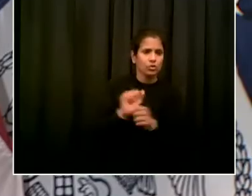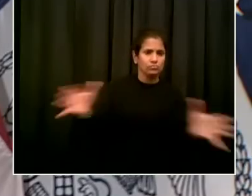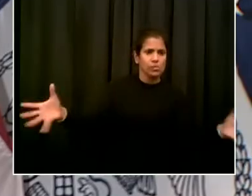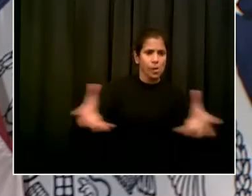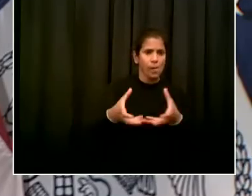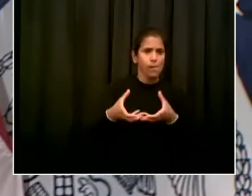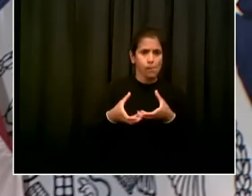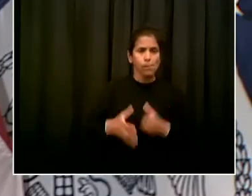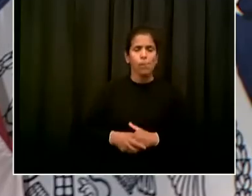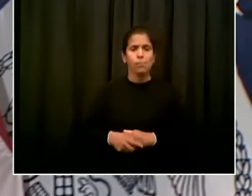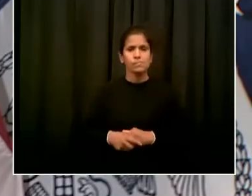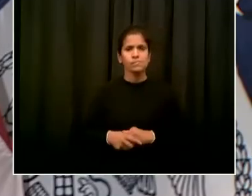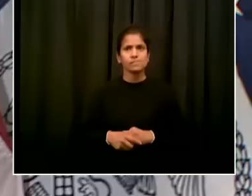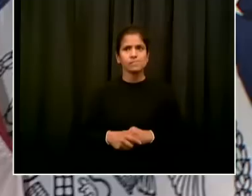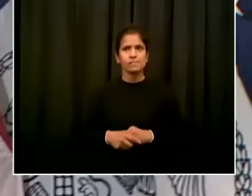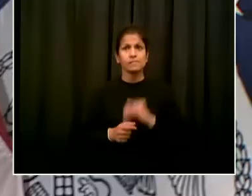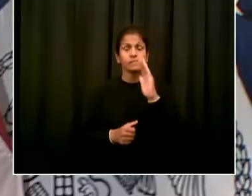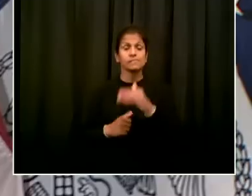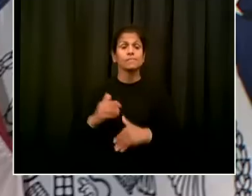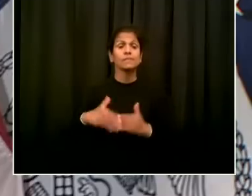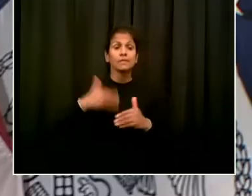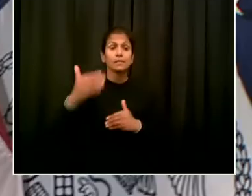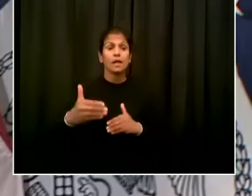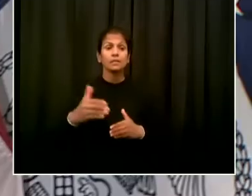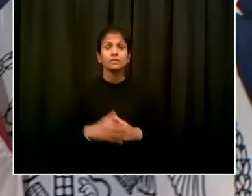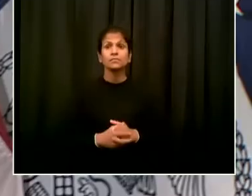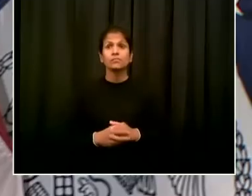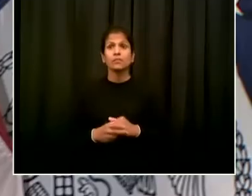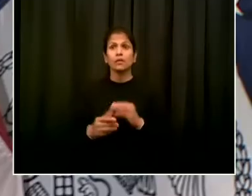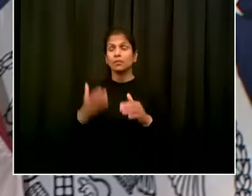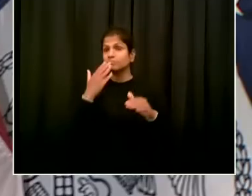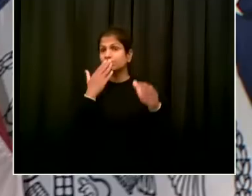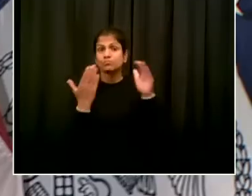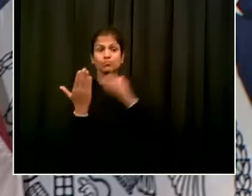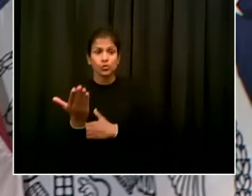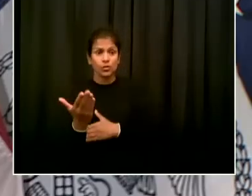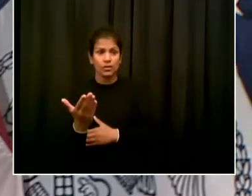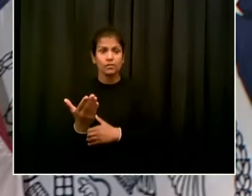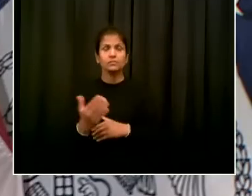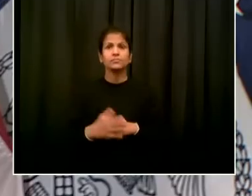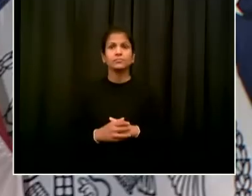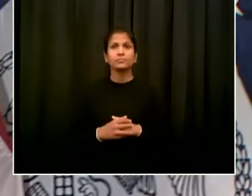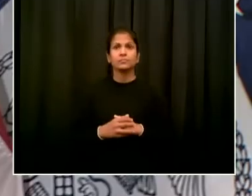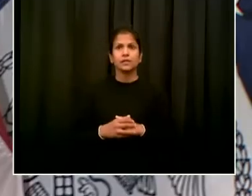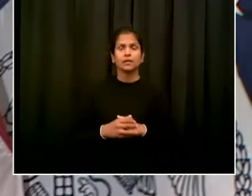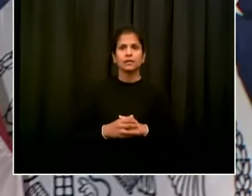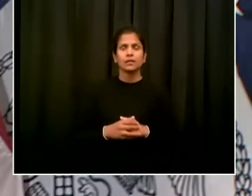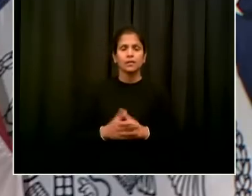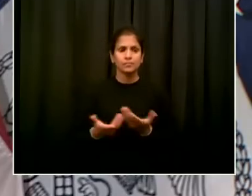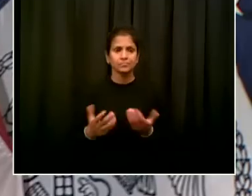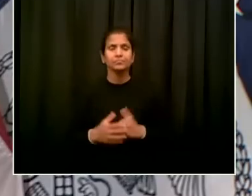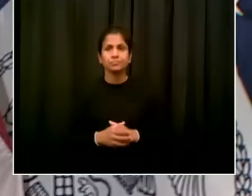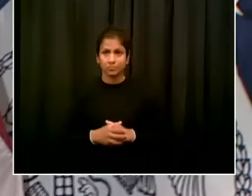FOR THE NEXT FEW WEEKS. GOOD MORNING.